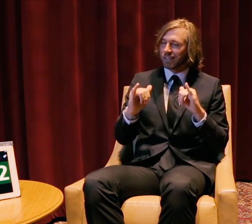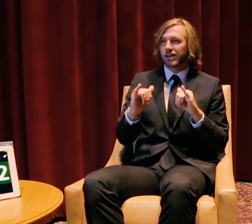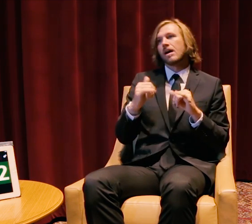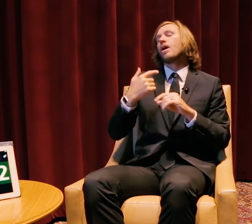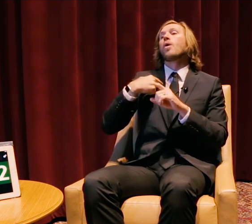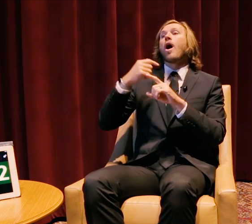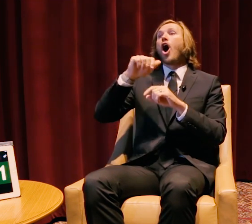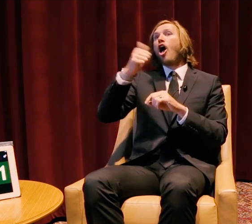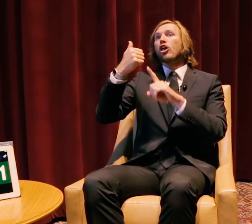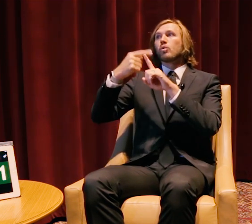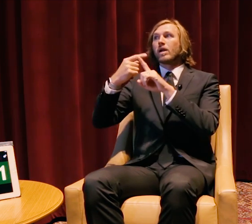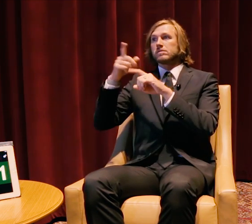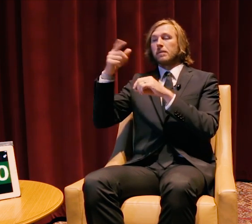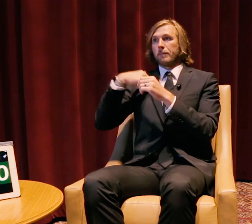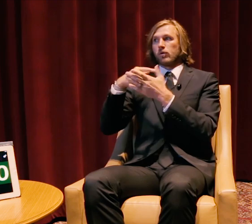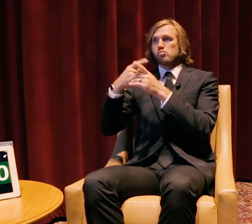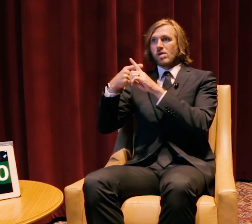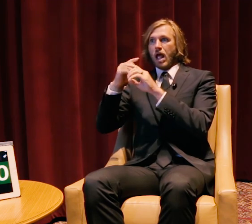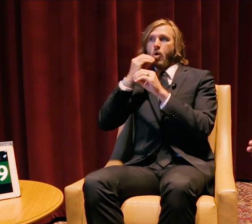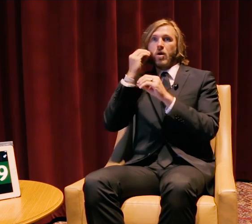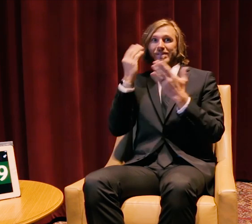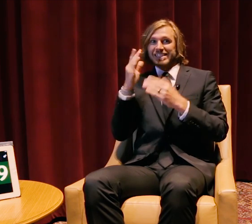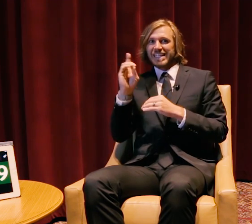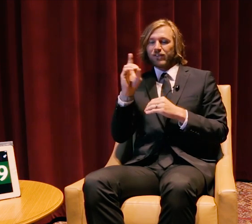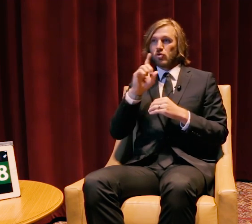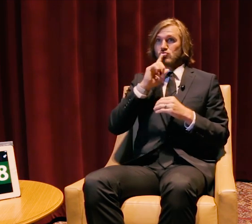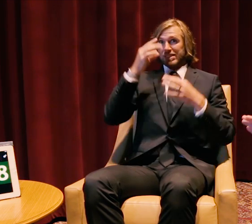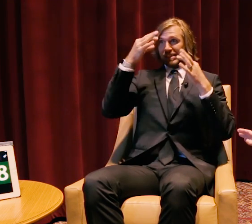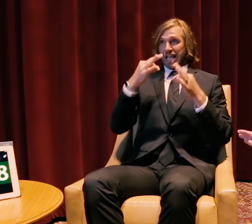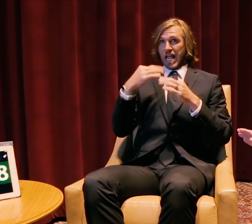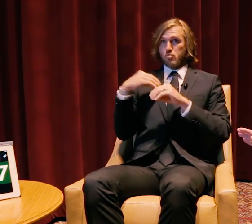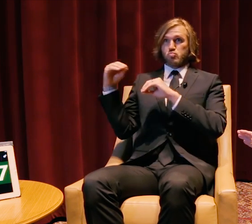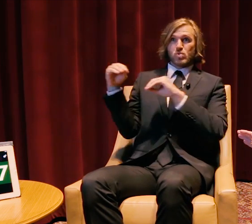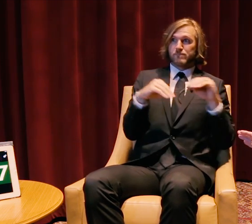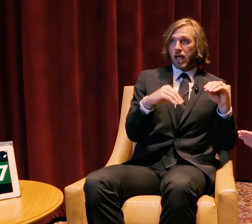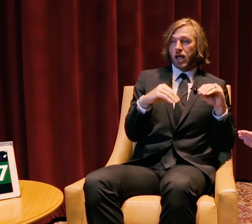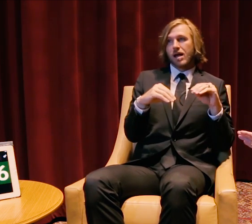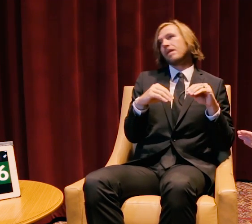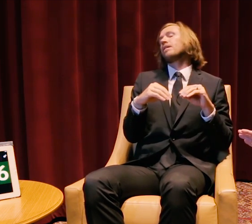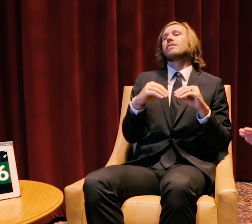and was renting a house up here in Denver. The decision was not to move back.